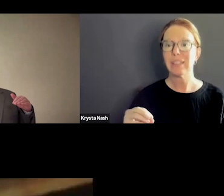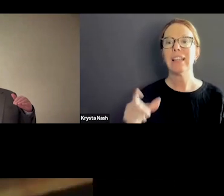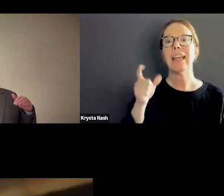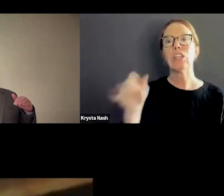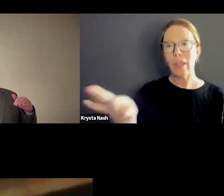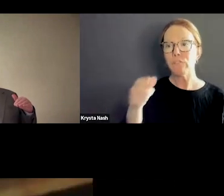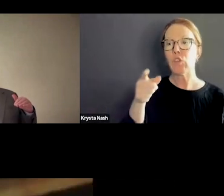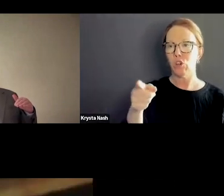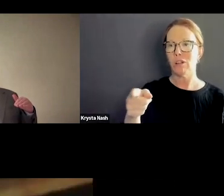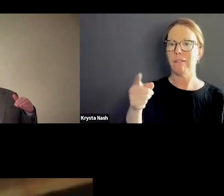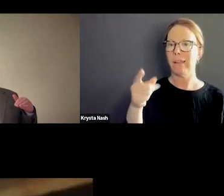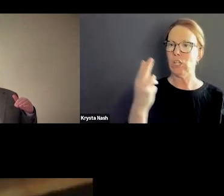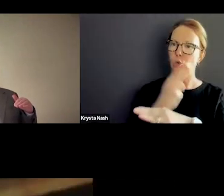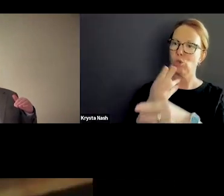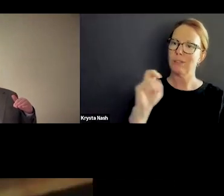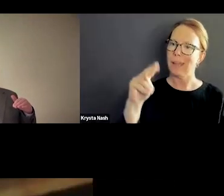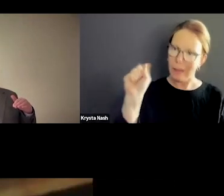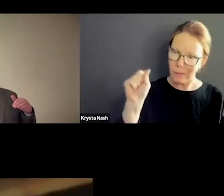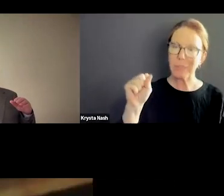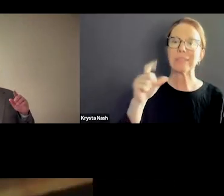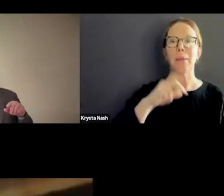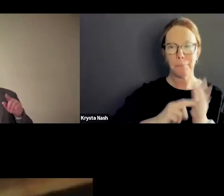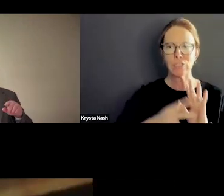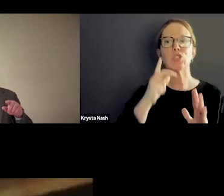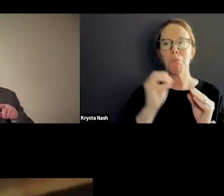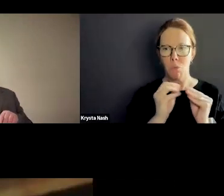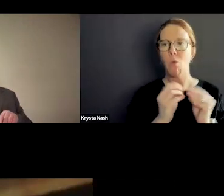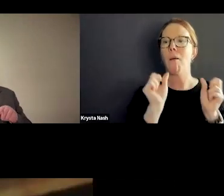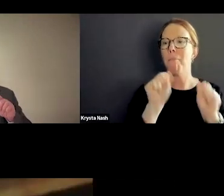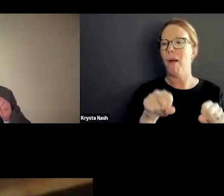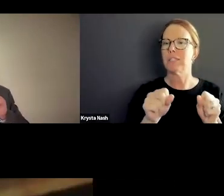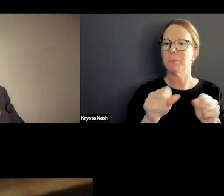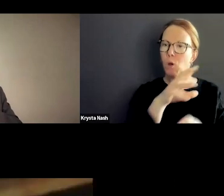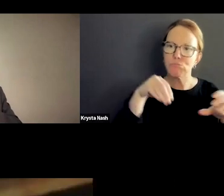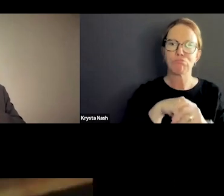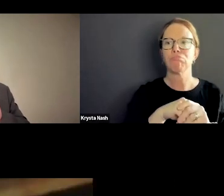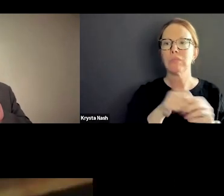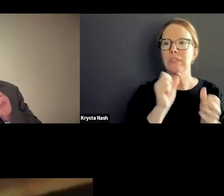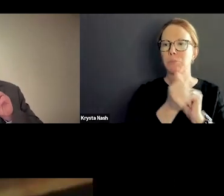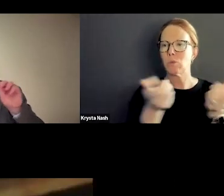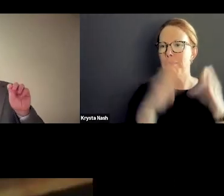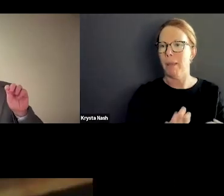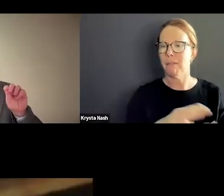more likely to also then engage in sports betting. We actually I don't have a slide on this, but we did actually look at which came